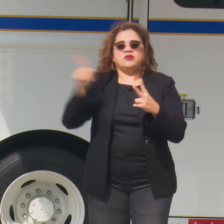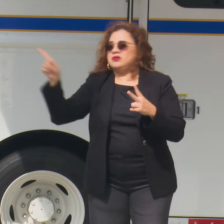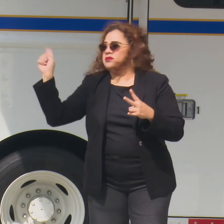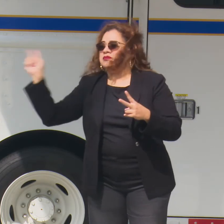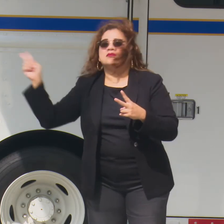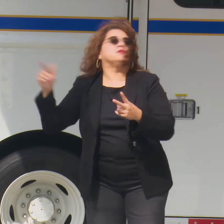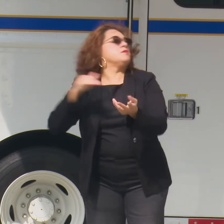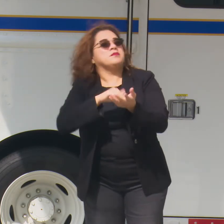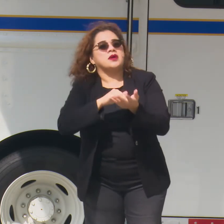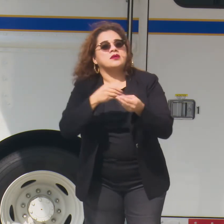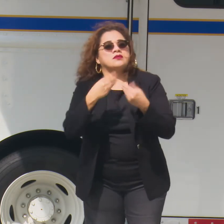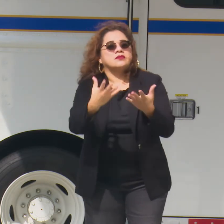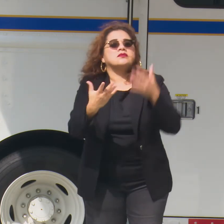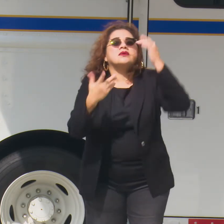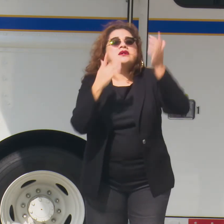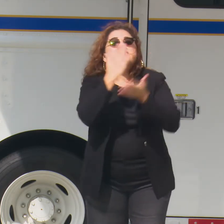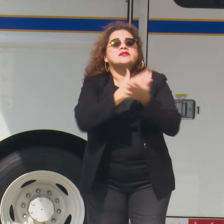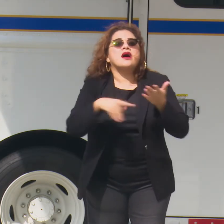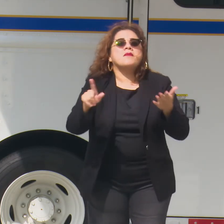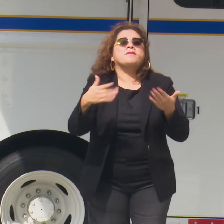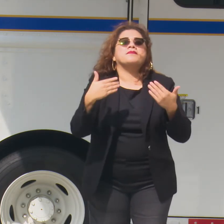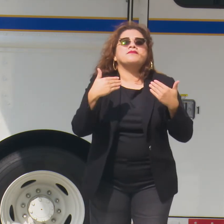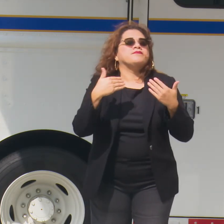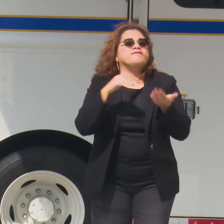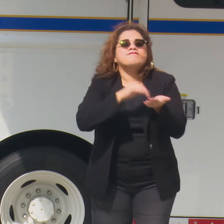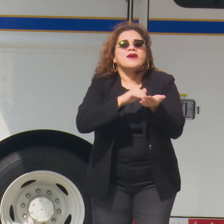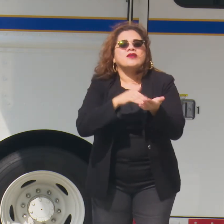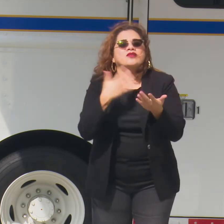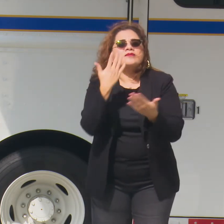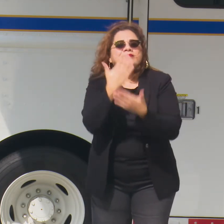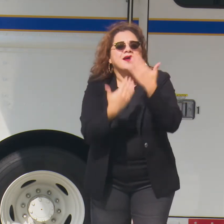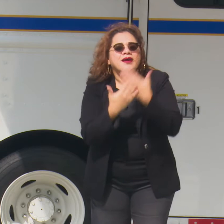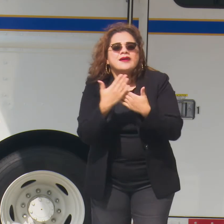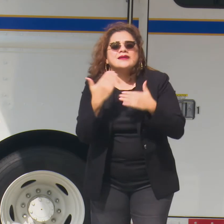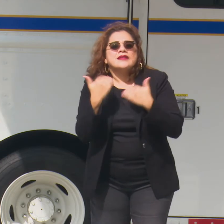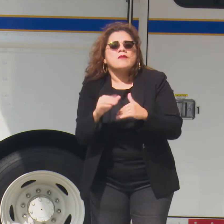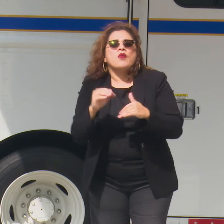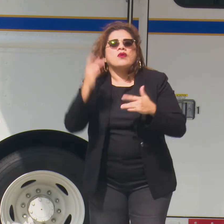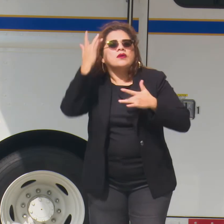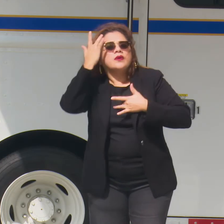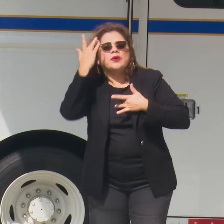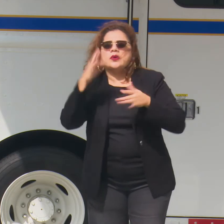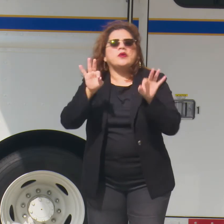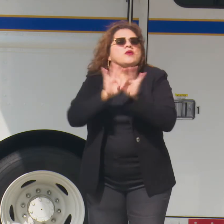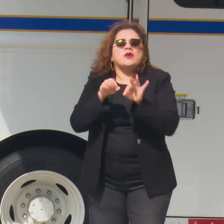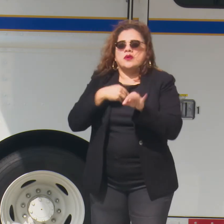reasons and physical distancing will be enforced. It's very important that if you